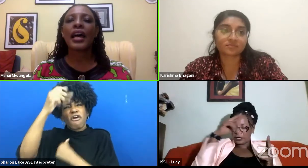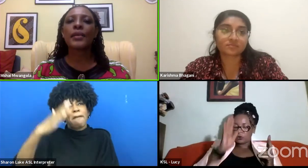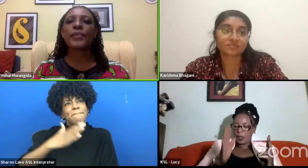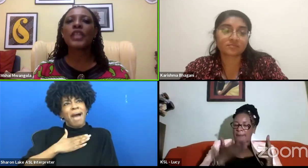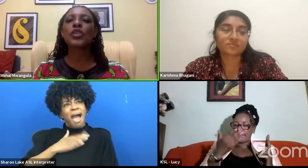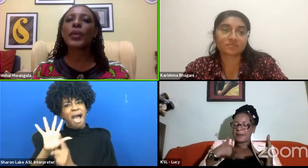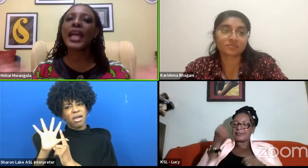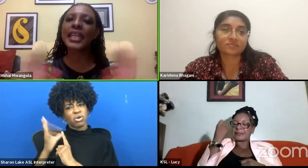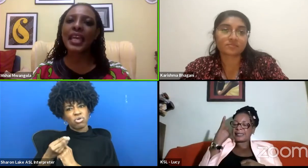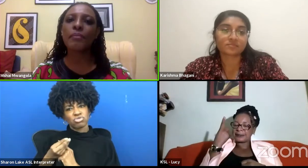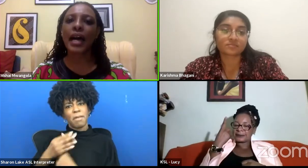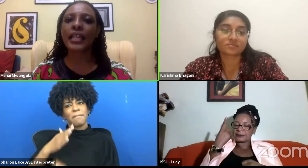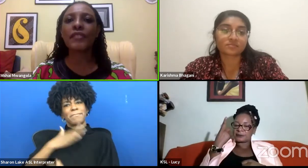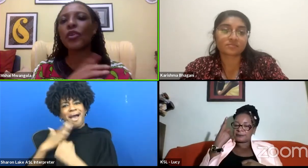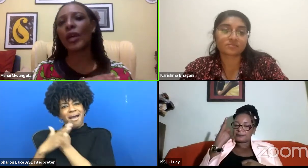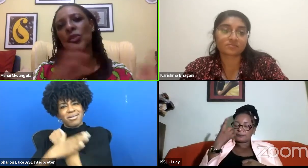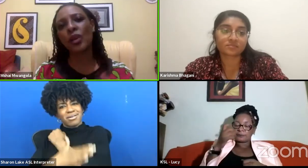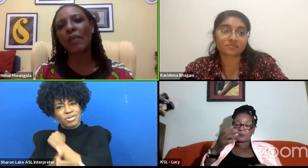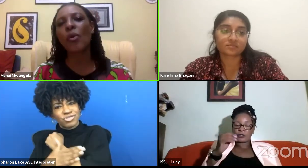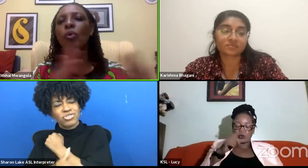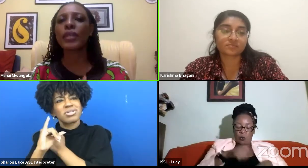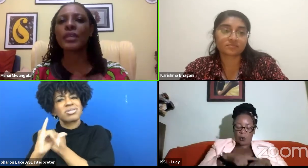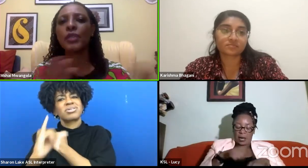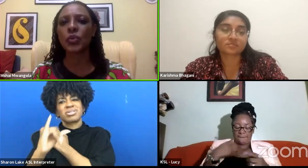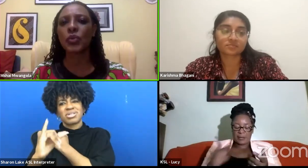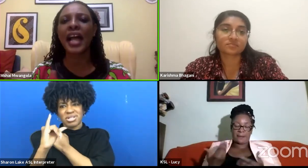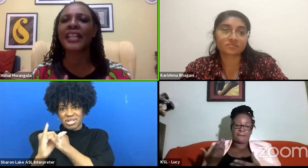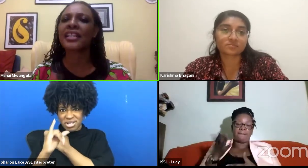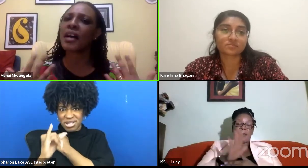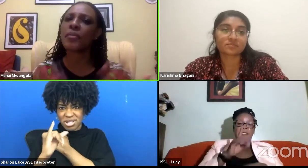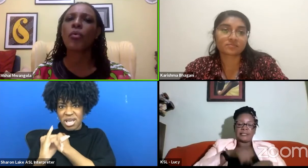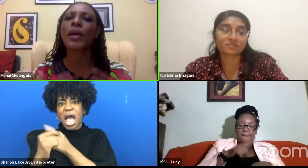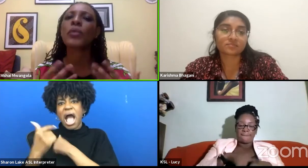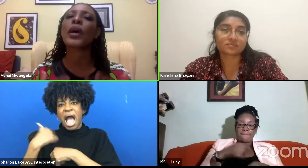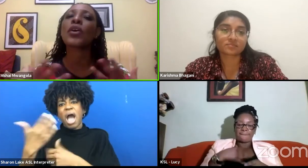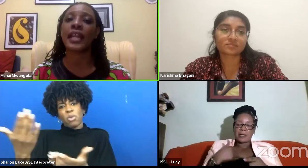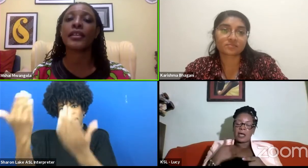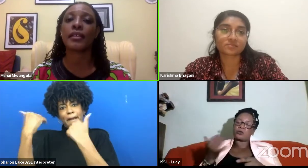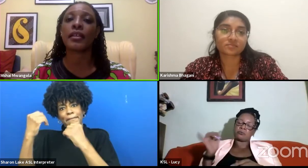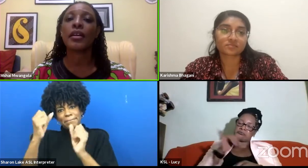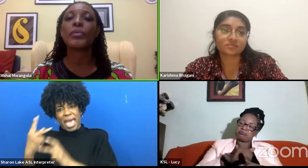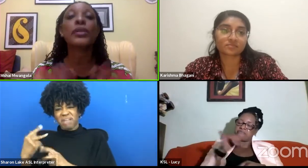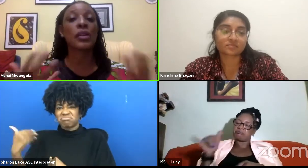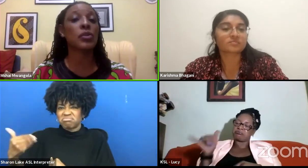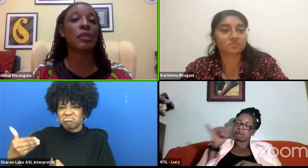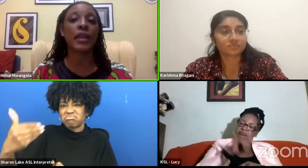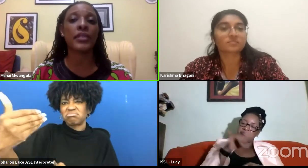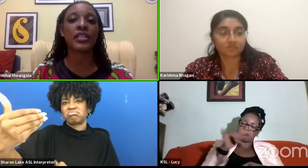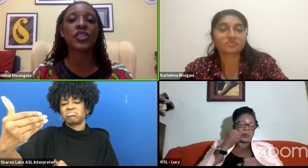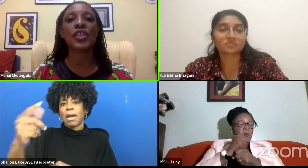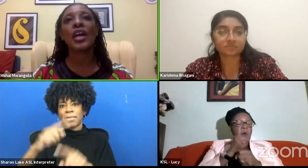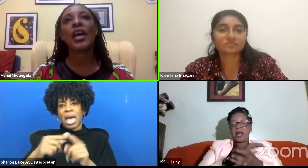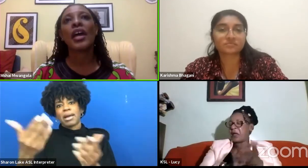And so when I came back, even though I used to come home in between, I didn't come home and work on anything because I was doing my research.